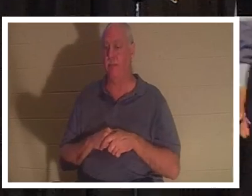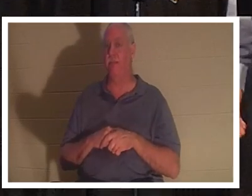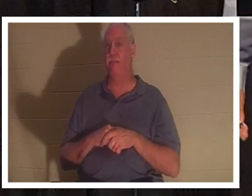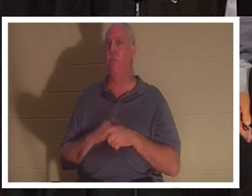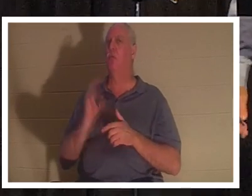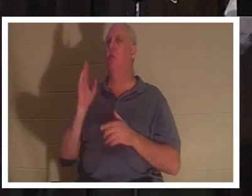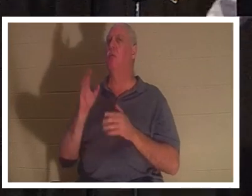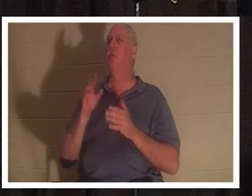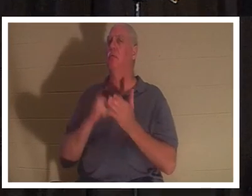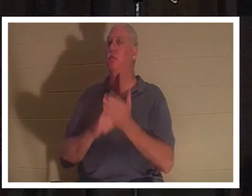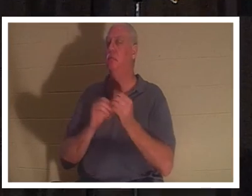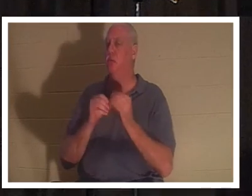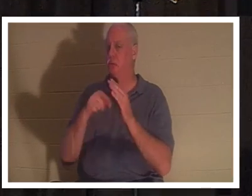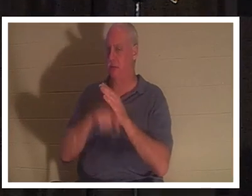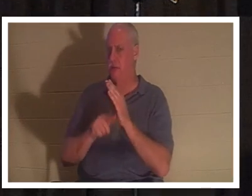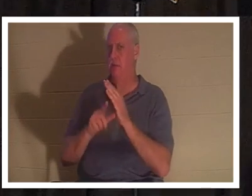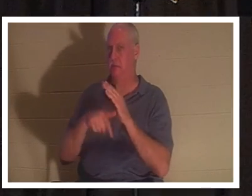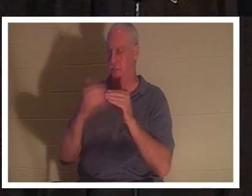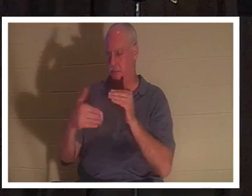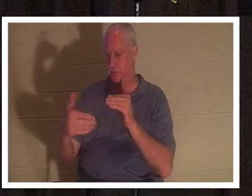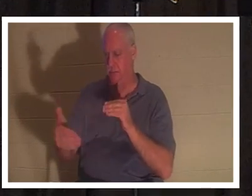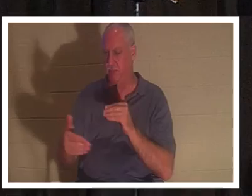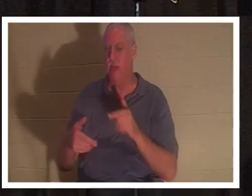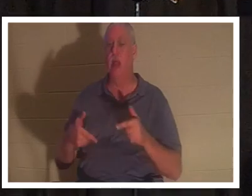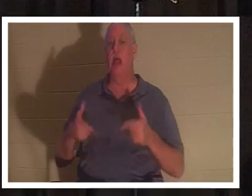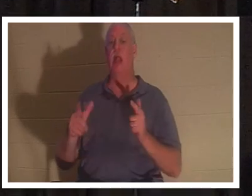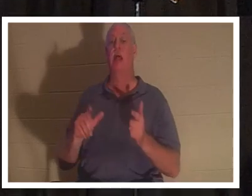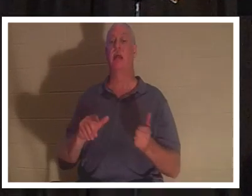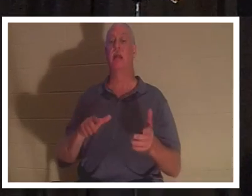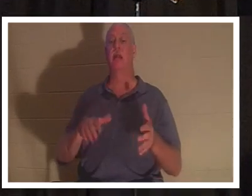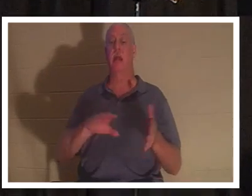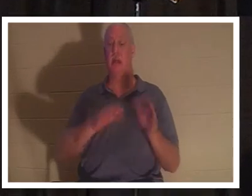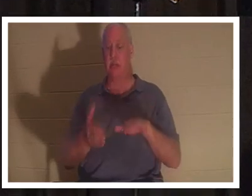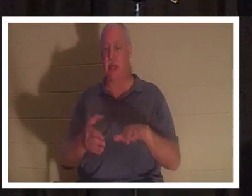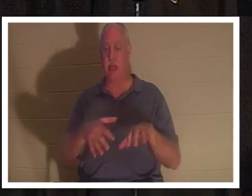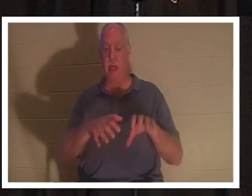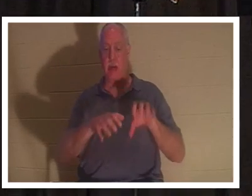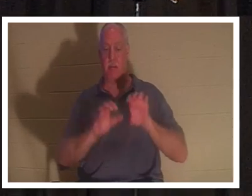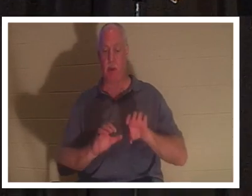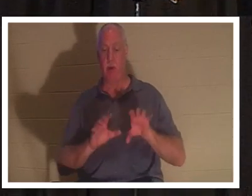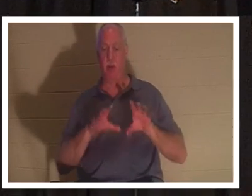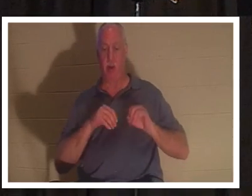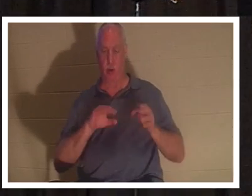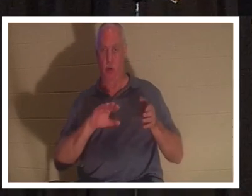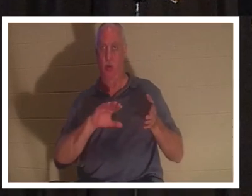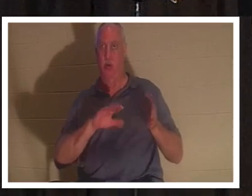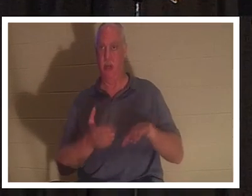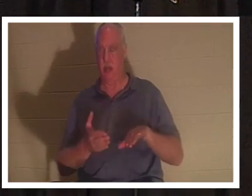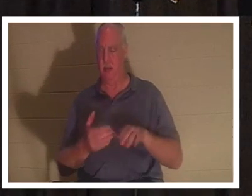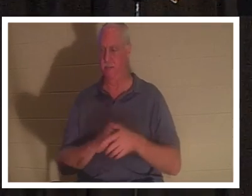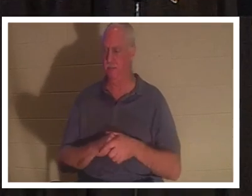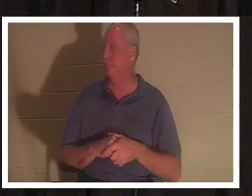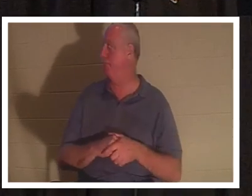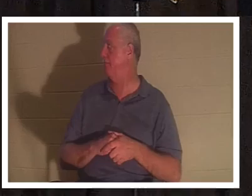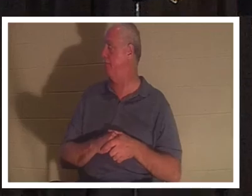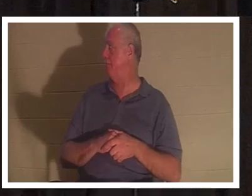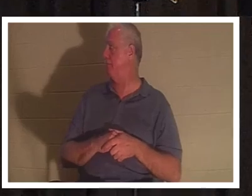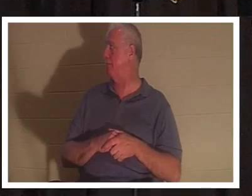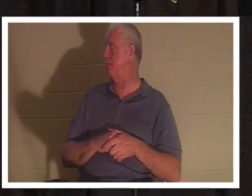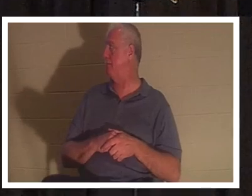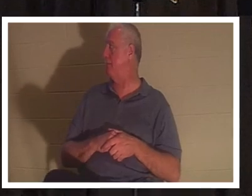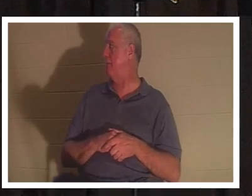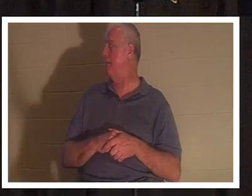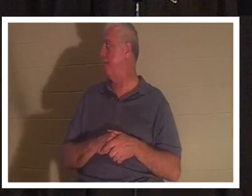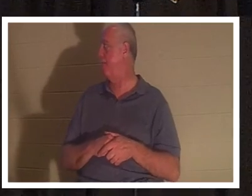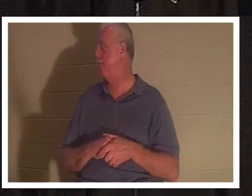about that. Let the dead bury their own dead. I got a Honda CRV, has 207,000